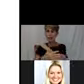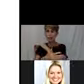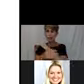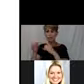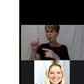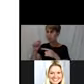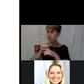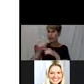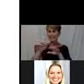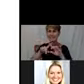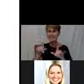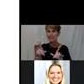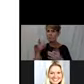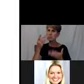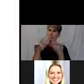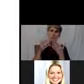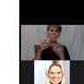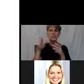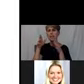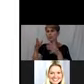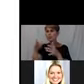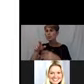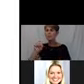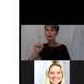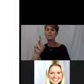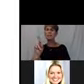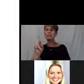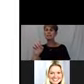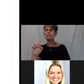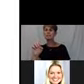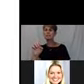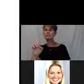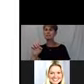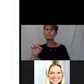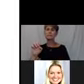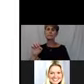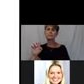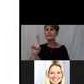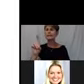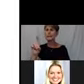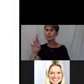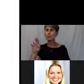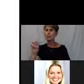Whether it's on the streets of skid row, where there's 2,500 folks within a few blocks